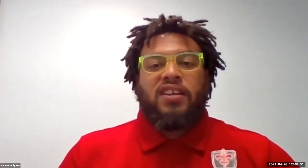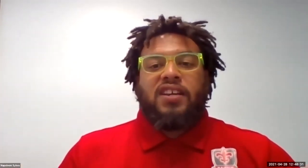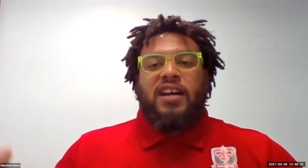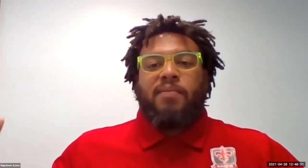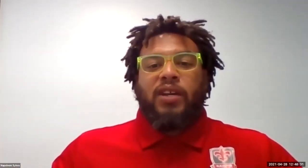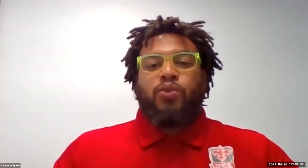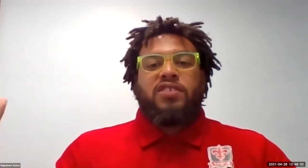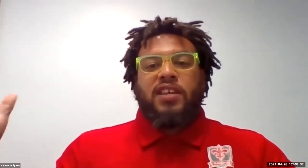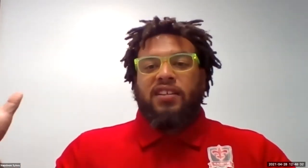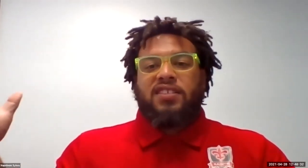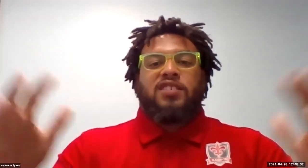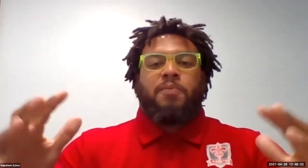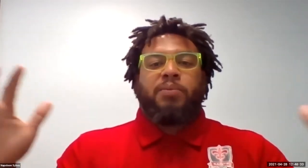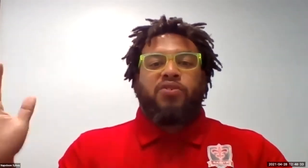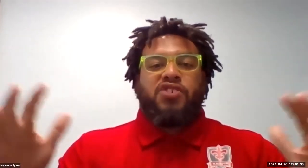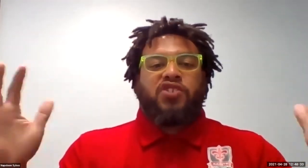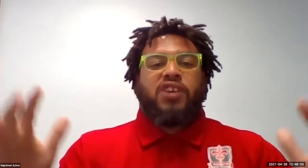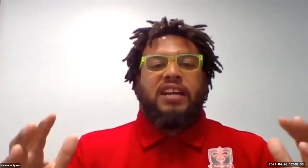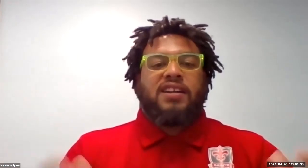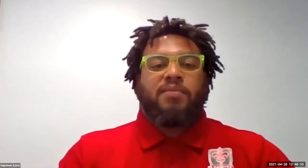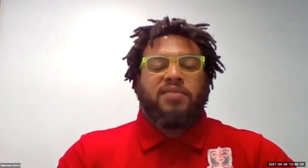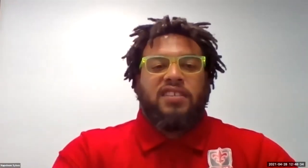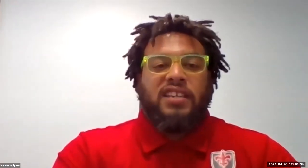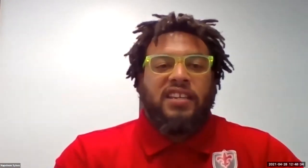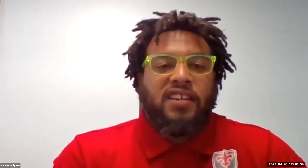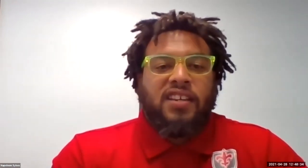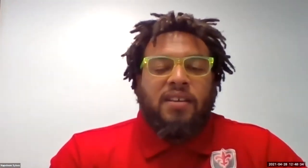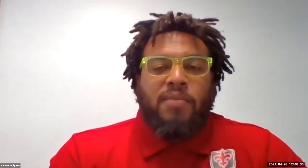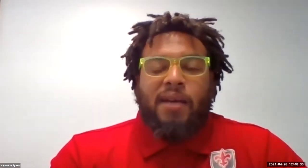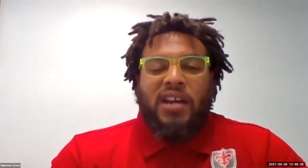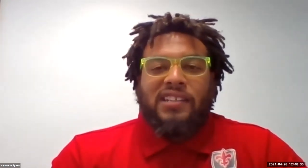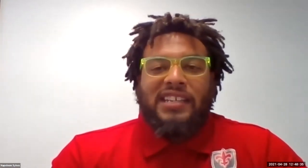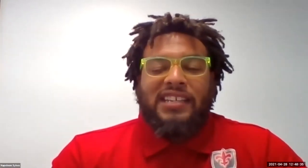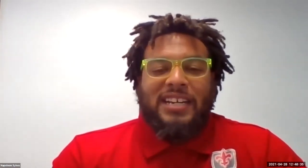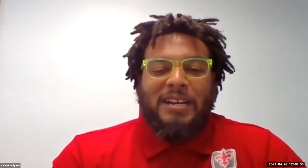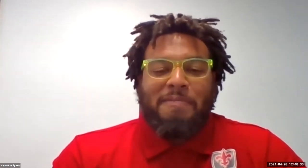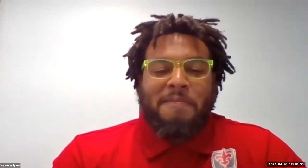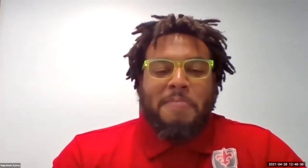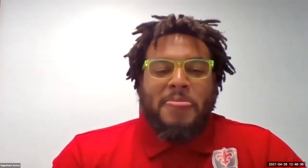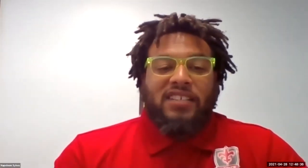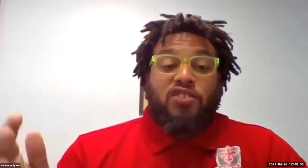Then we would pick it up Saturday morning.